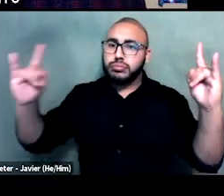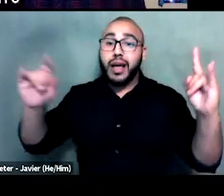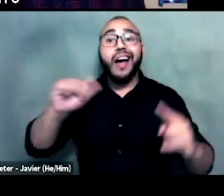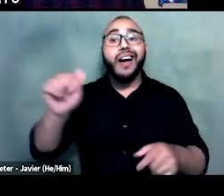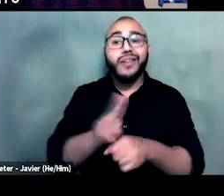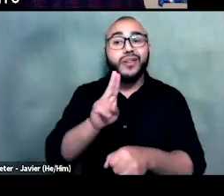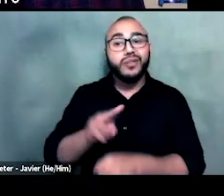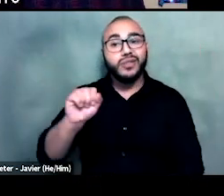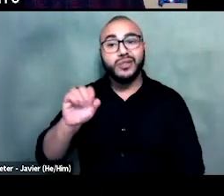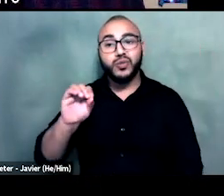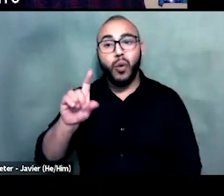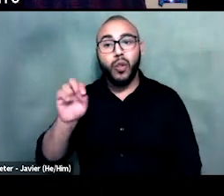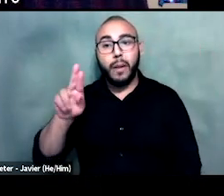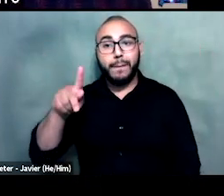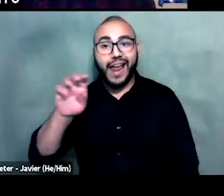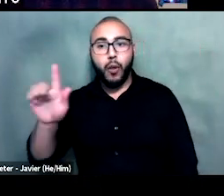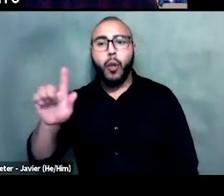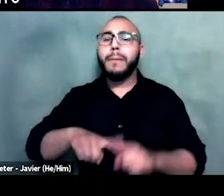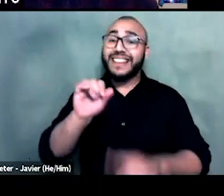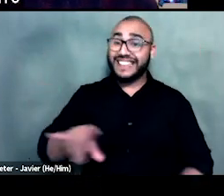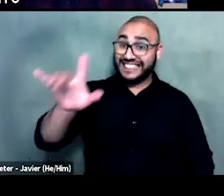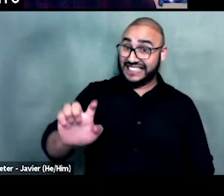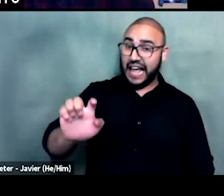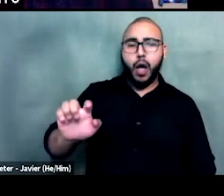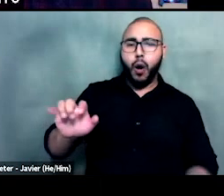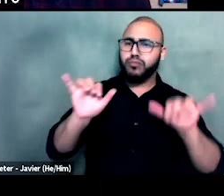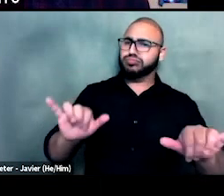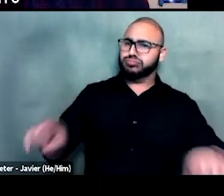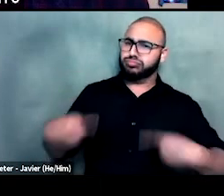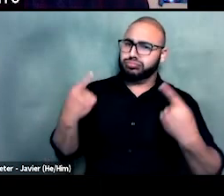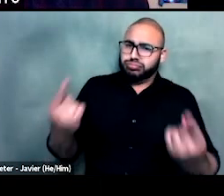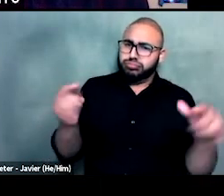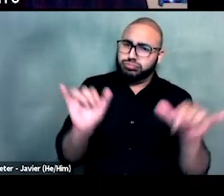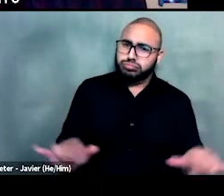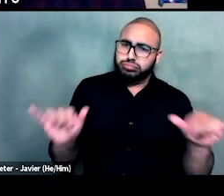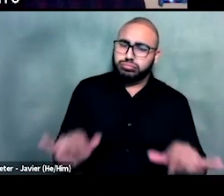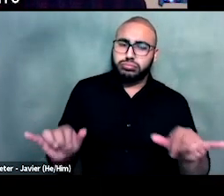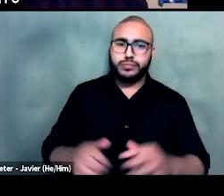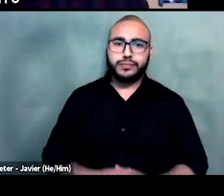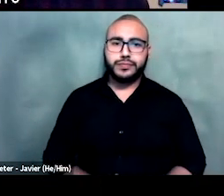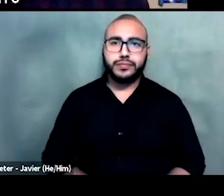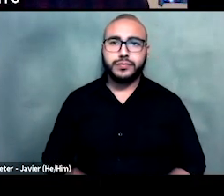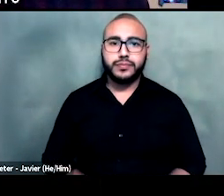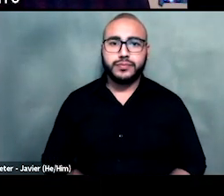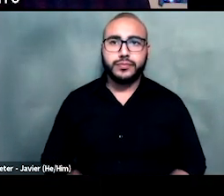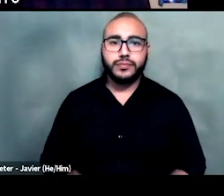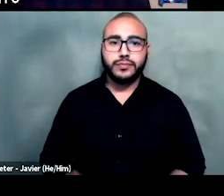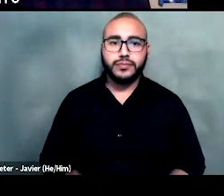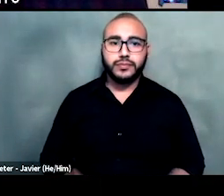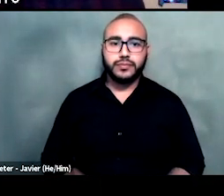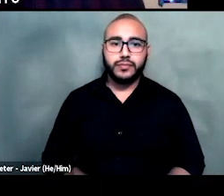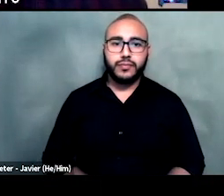but the style of pueblos have not really changed all that much. It's another picture